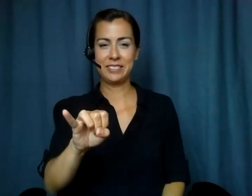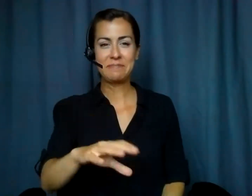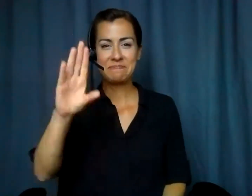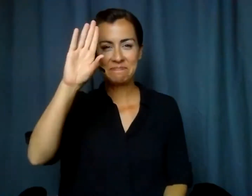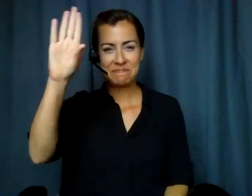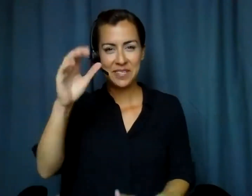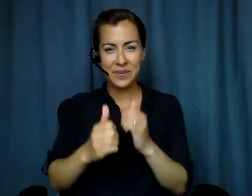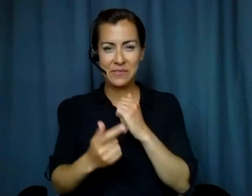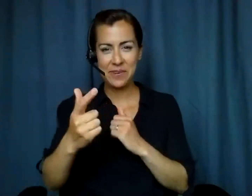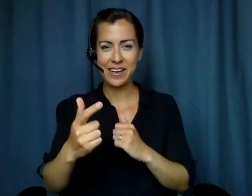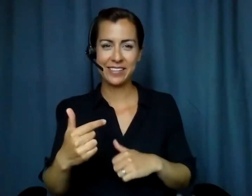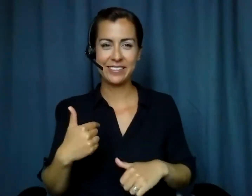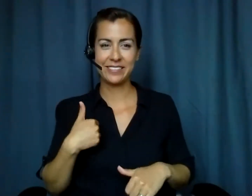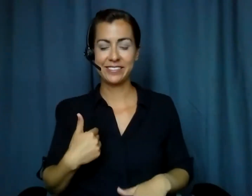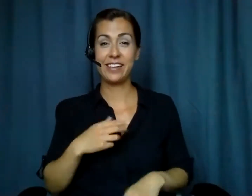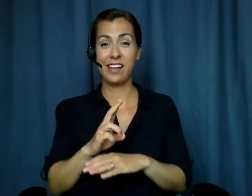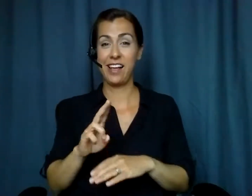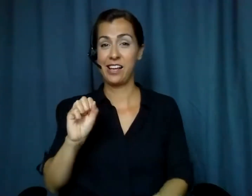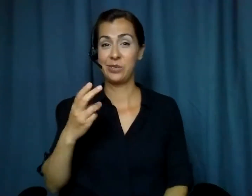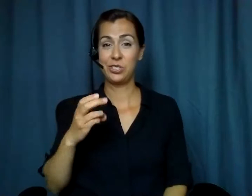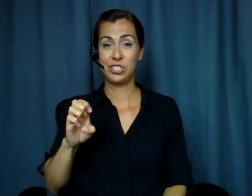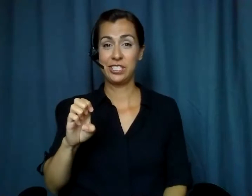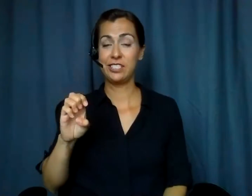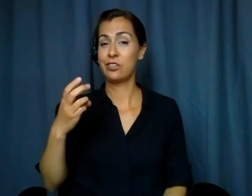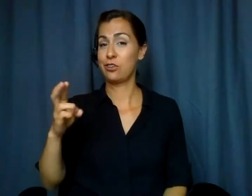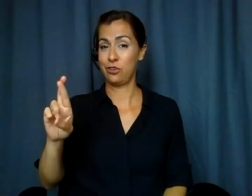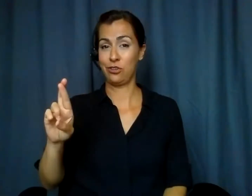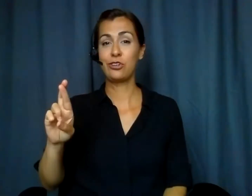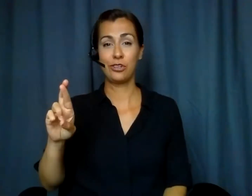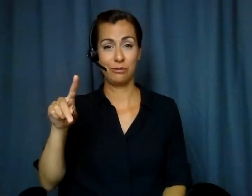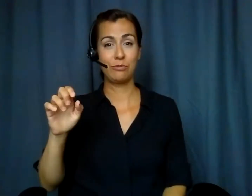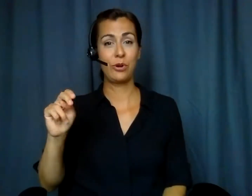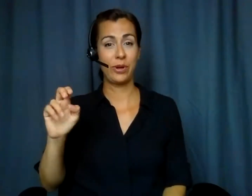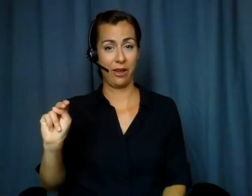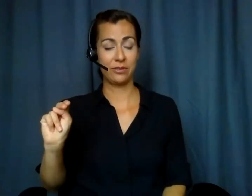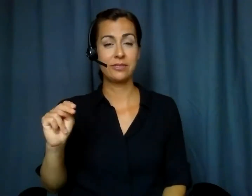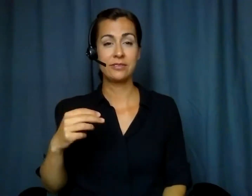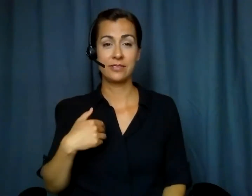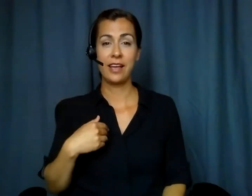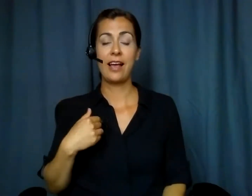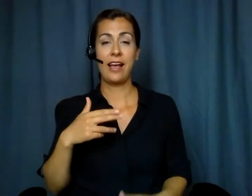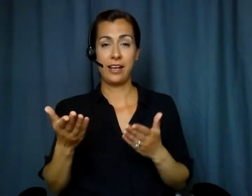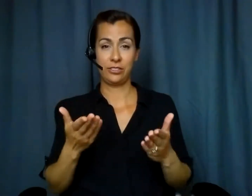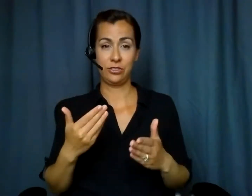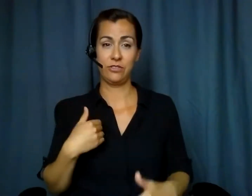Live closed captioning and ASL interpretation are available.